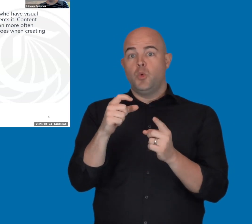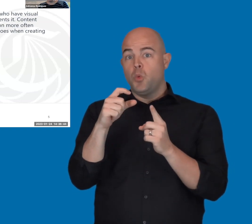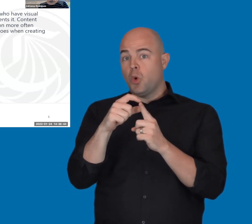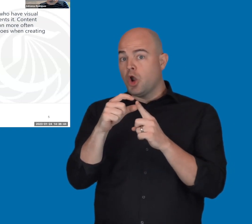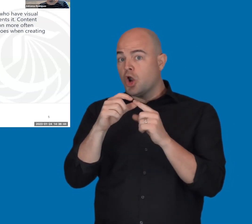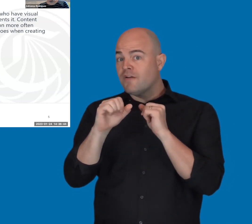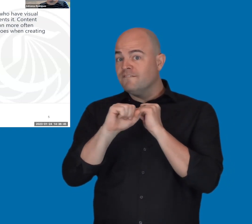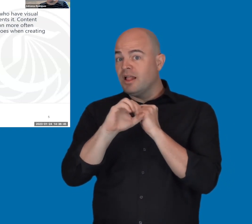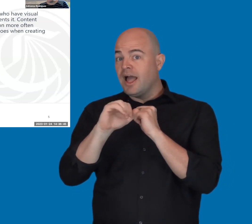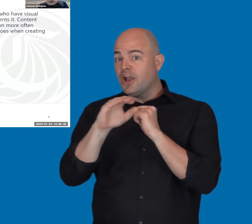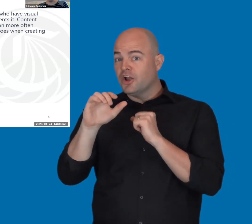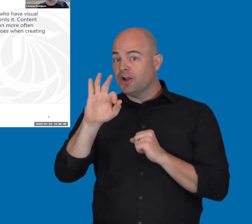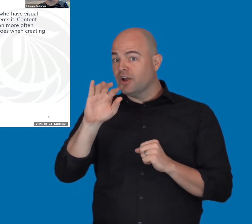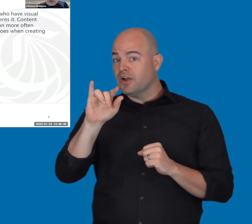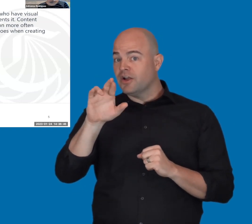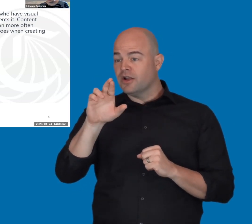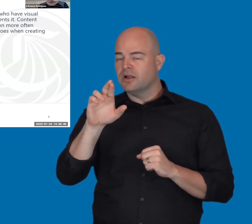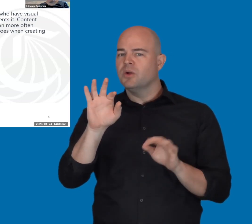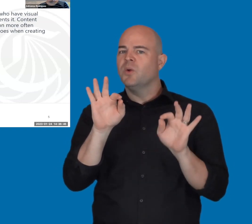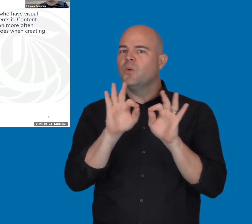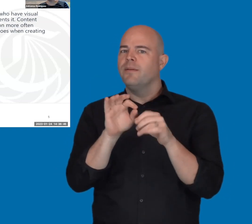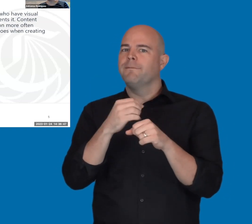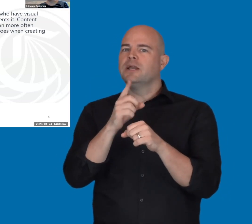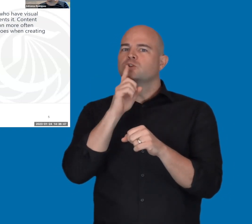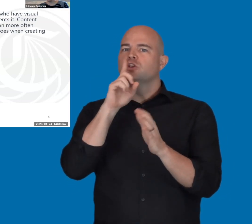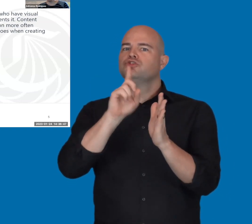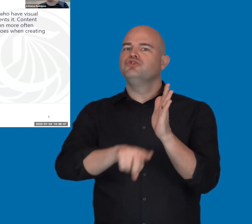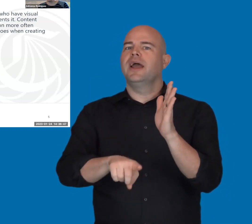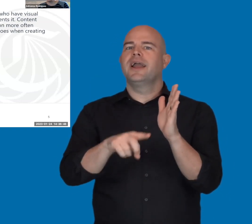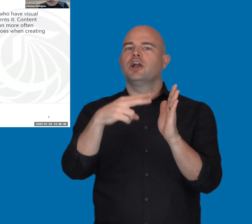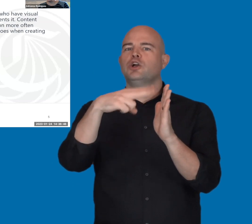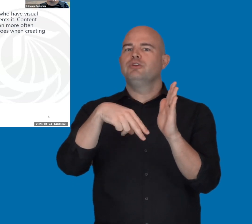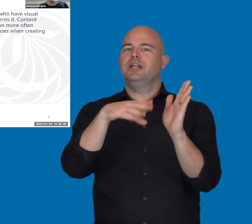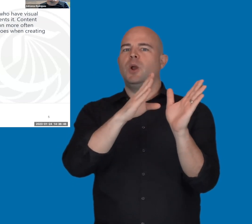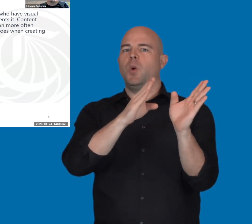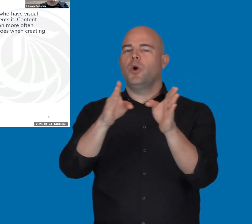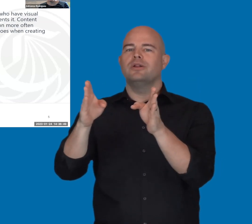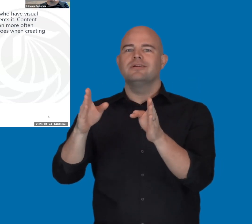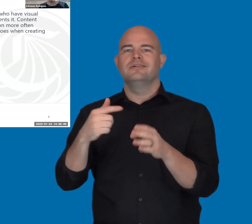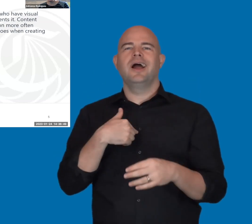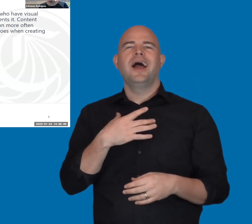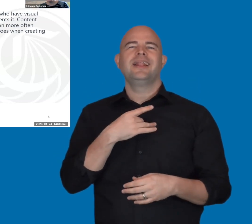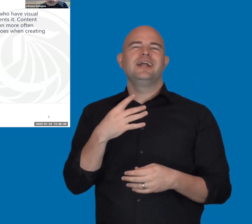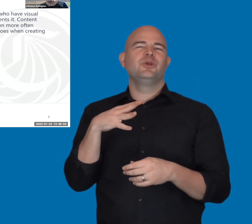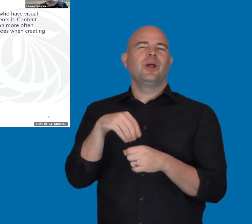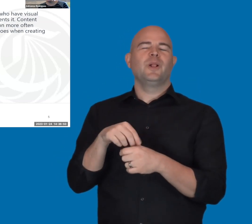to make sure you're checking your reading order. And I always like to include this example